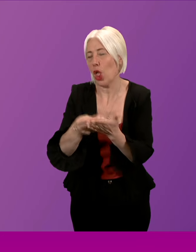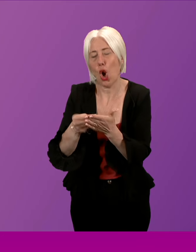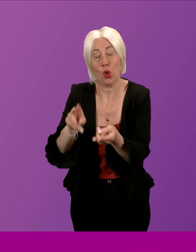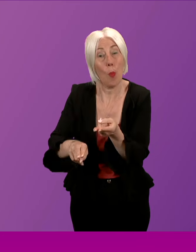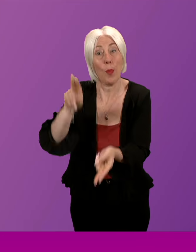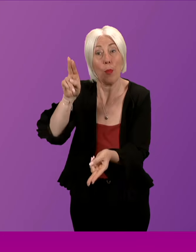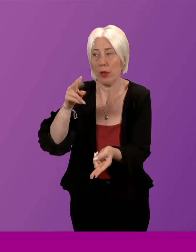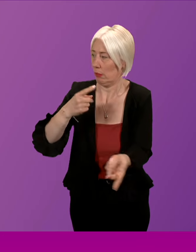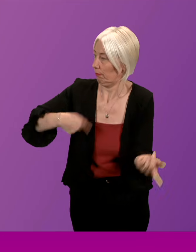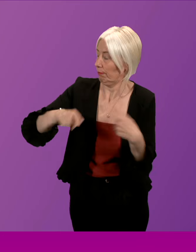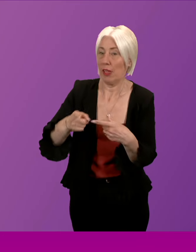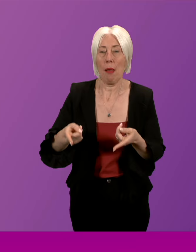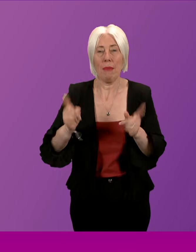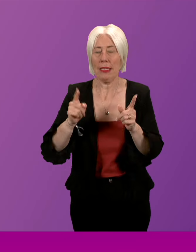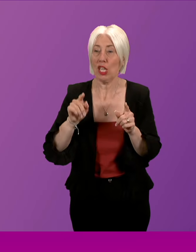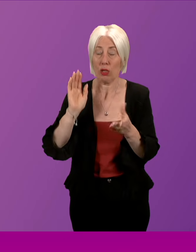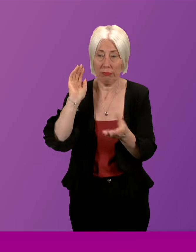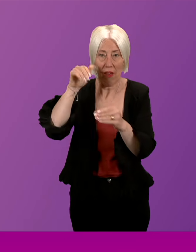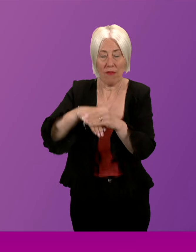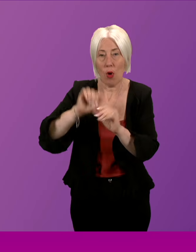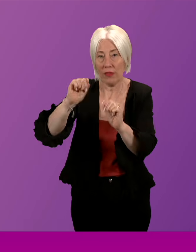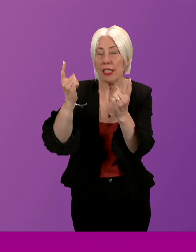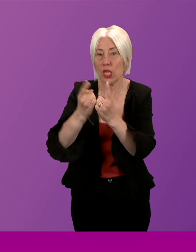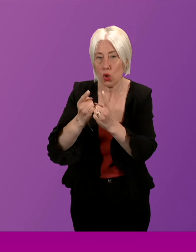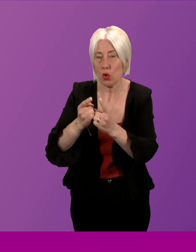Ministers are actively engaged on the issue. I have a briefing about it,